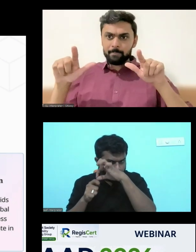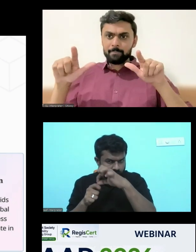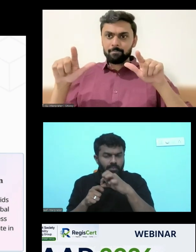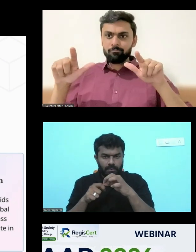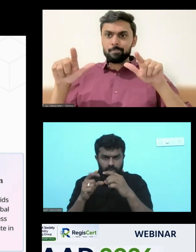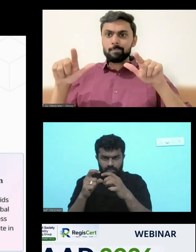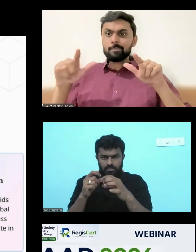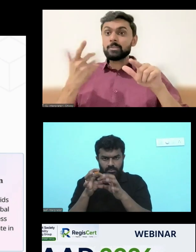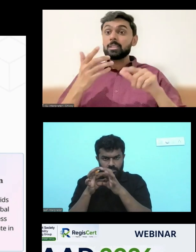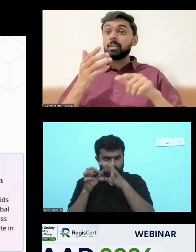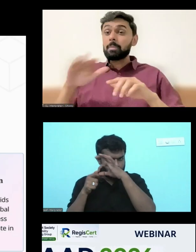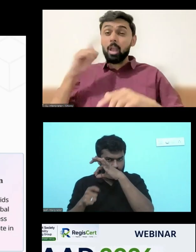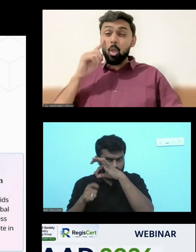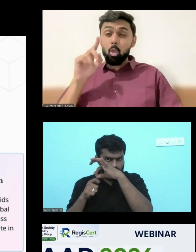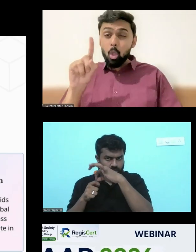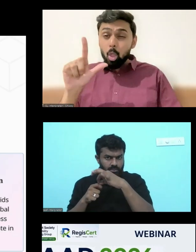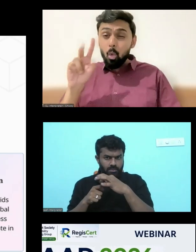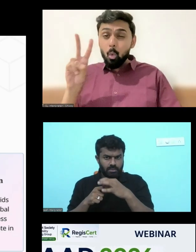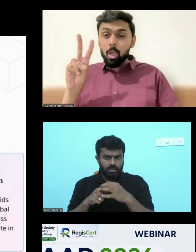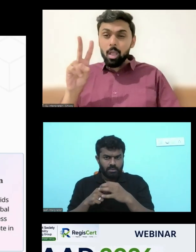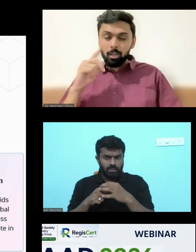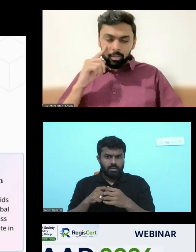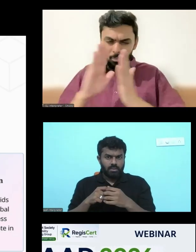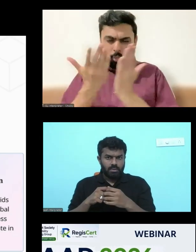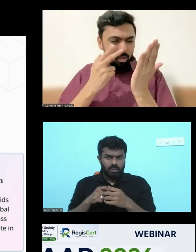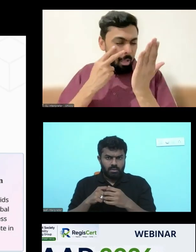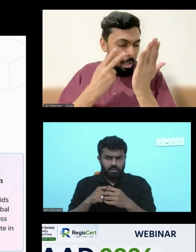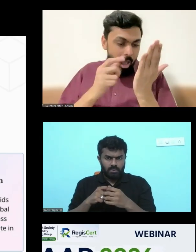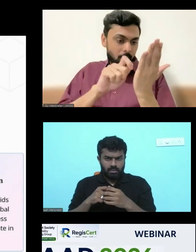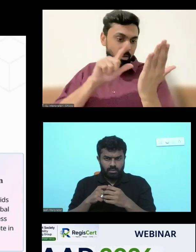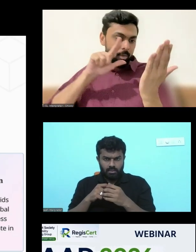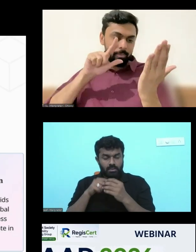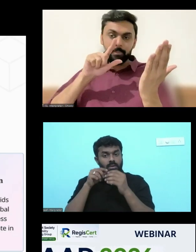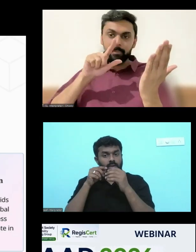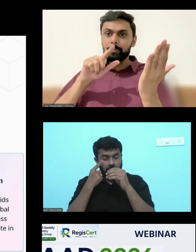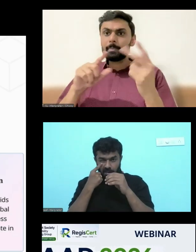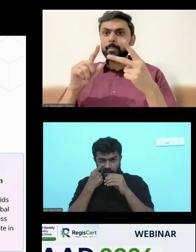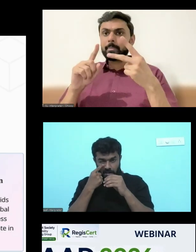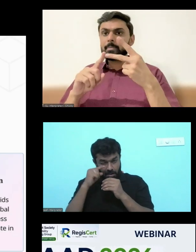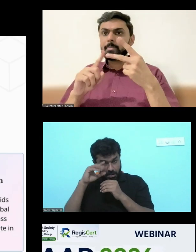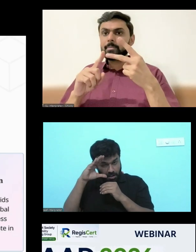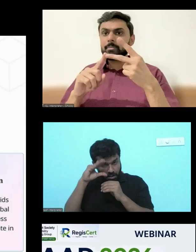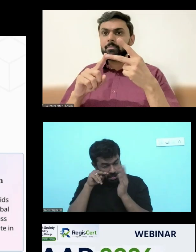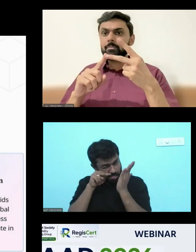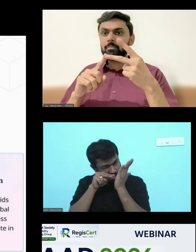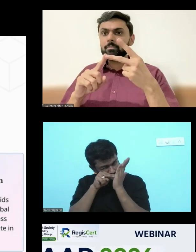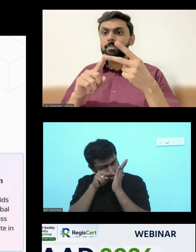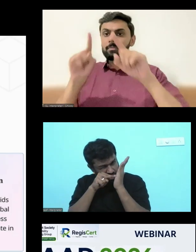And there is a slates and stylus, which is the fundamental tools for braille literacy that do not